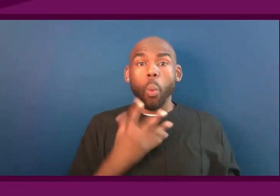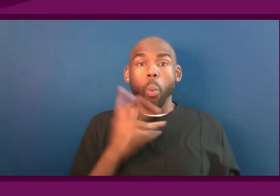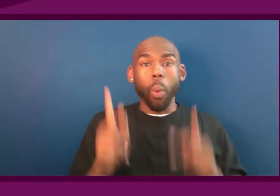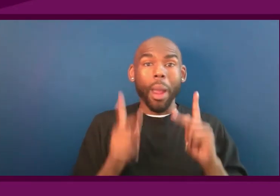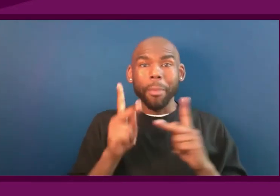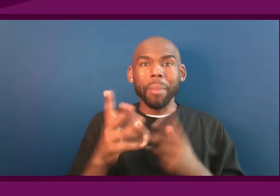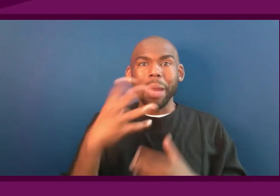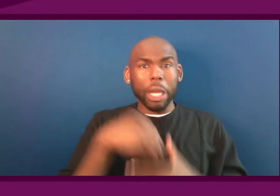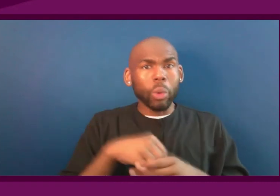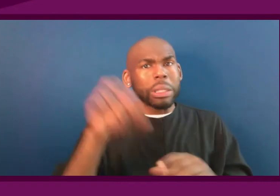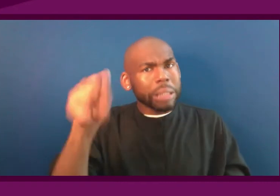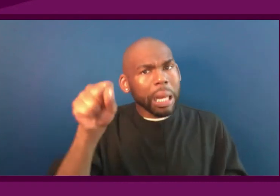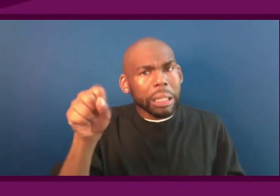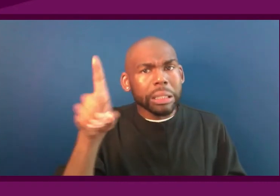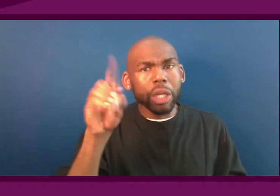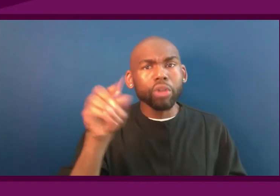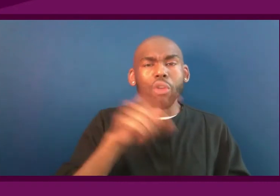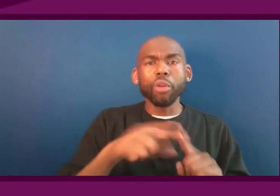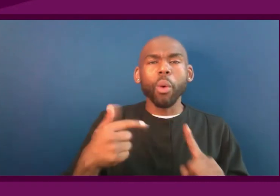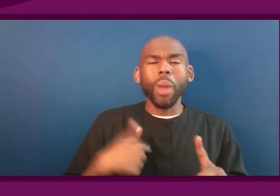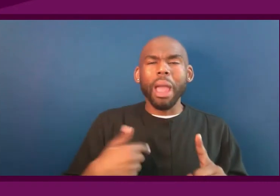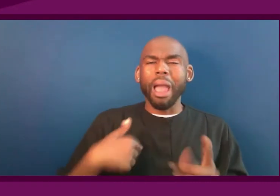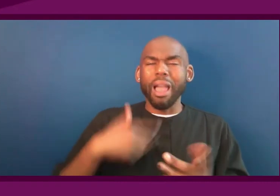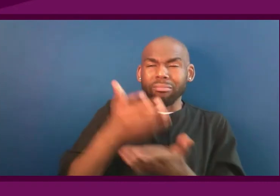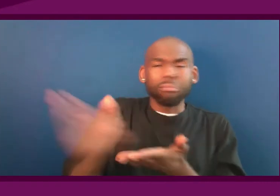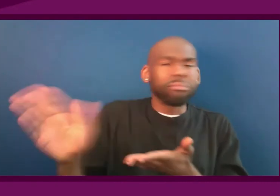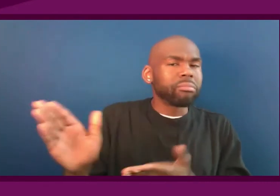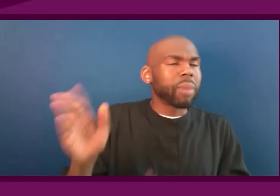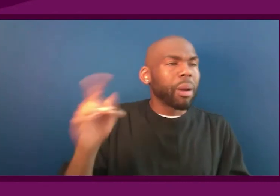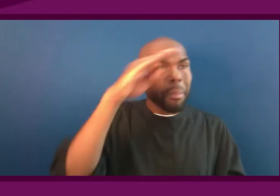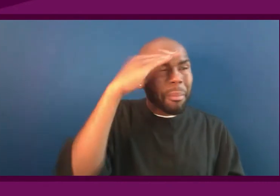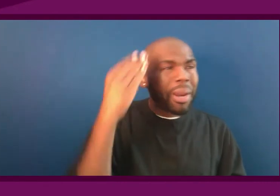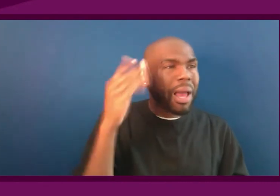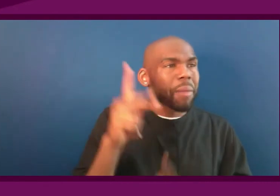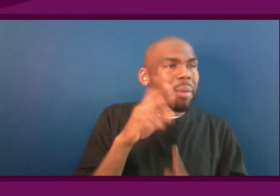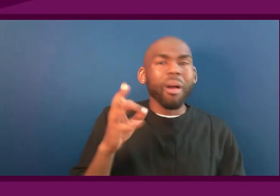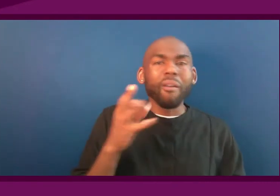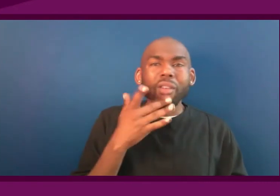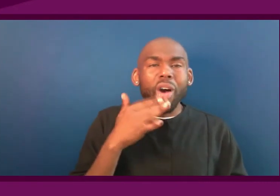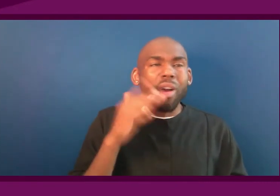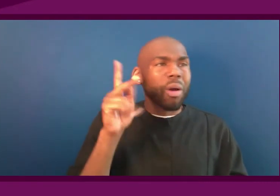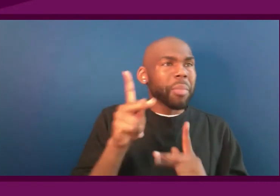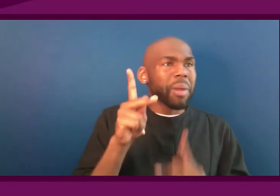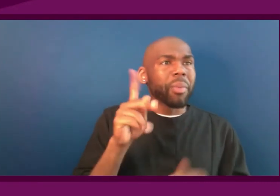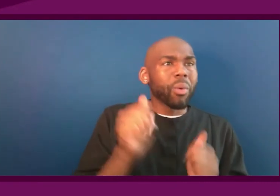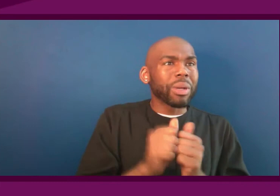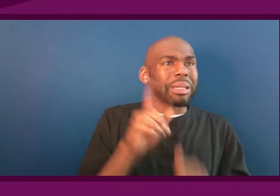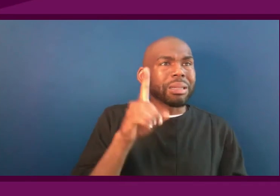Yes, absolutely. I think we often get into this conversation about identity politics, this term